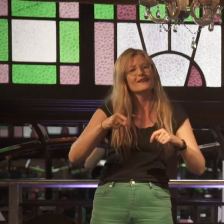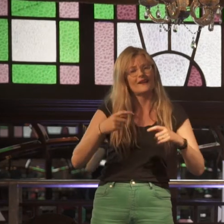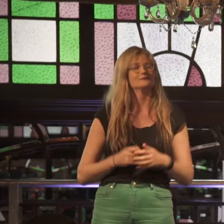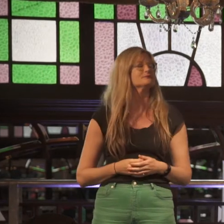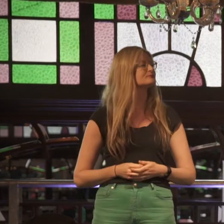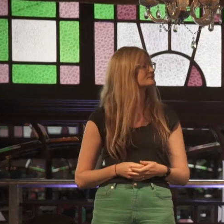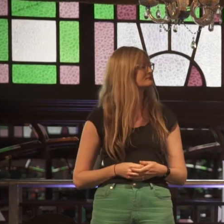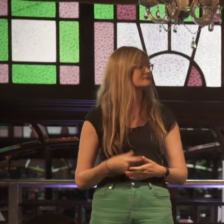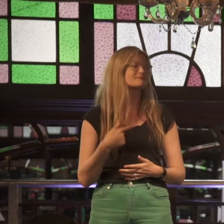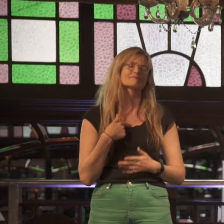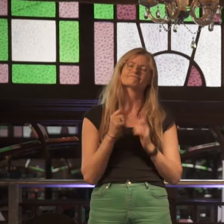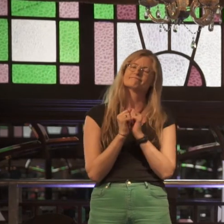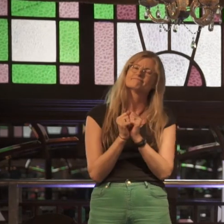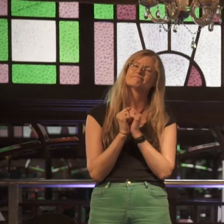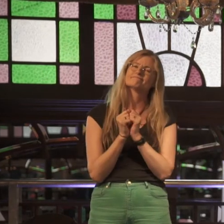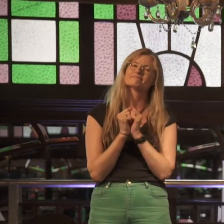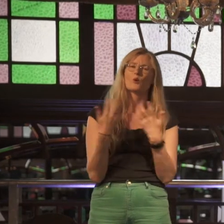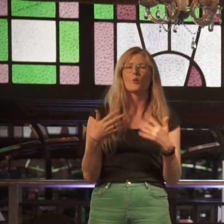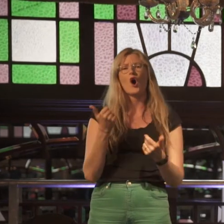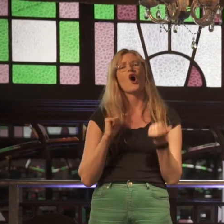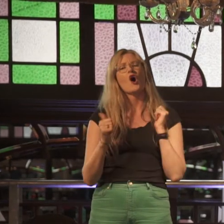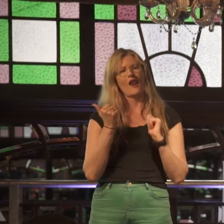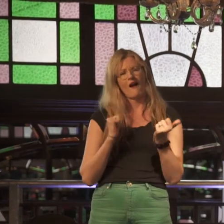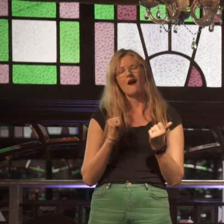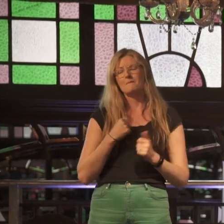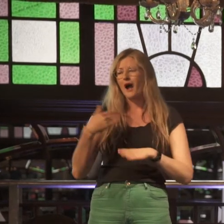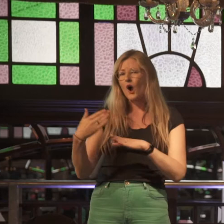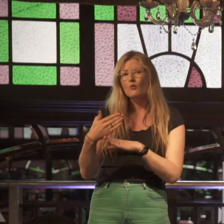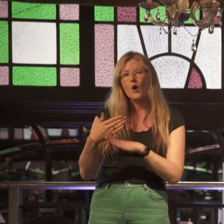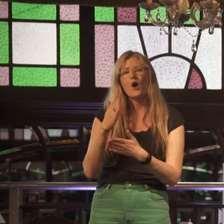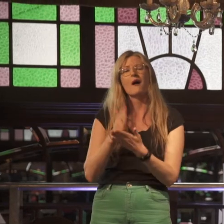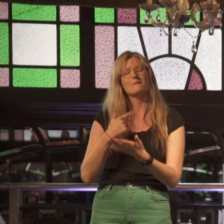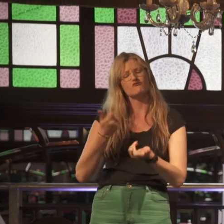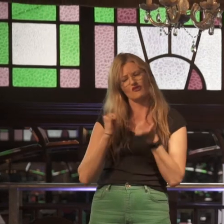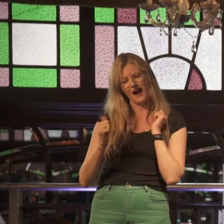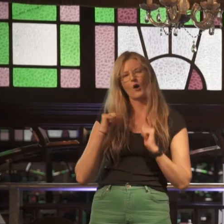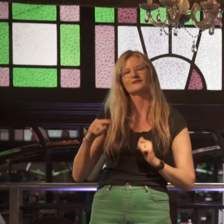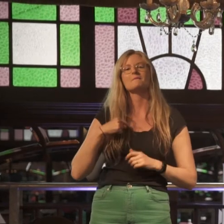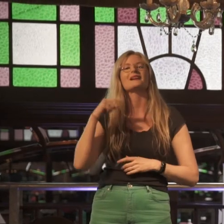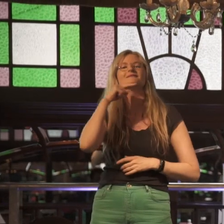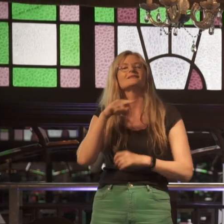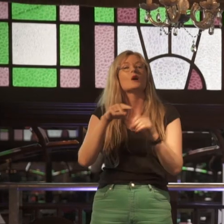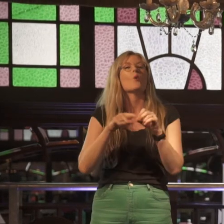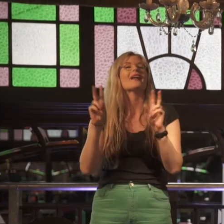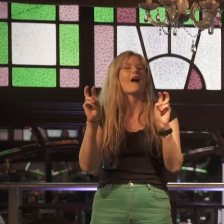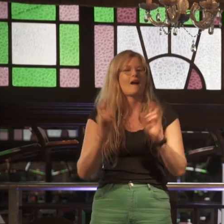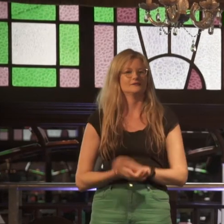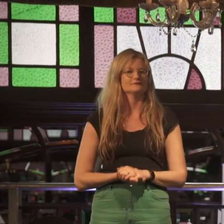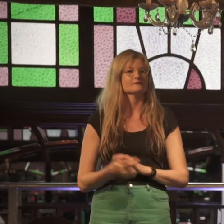I am extremely grateful for this honour and couldn't be prouder of my work on My Son's A Queer. I was brought on last minute to work with Rob